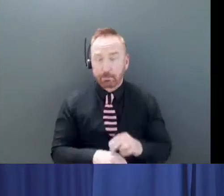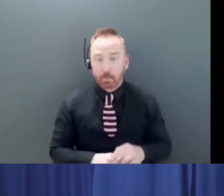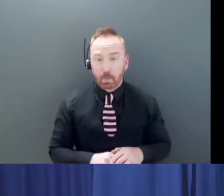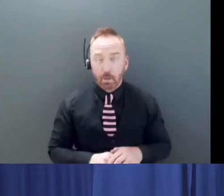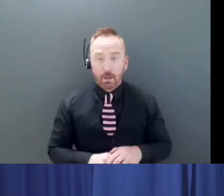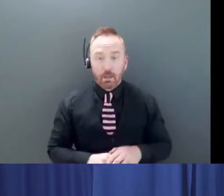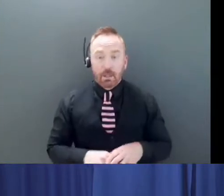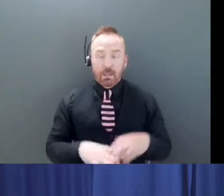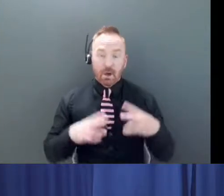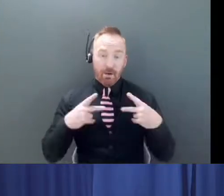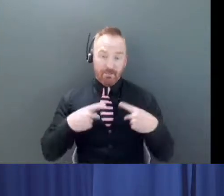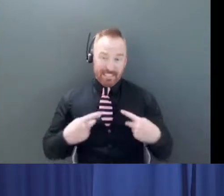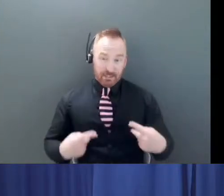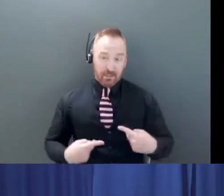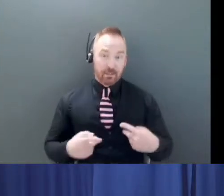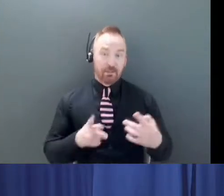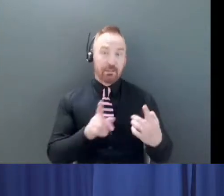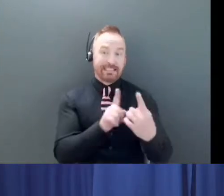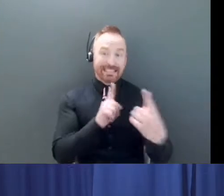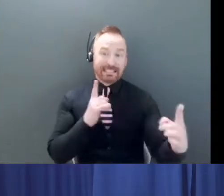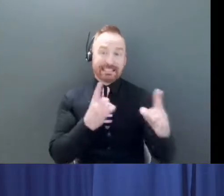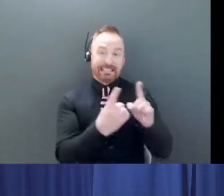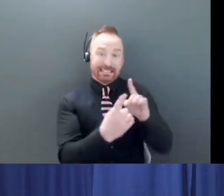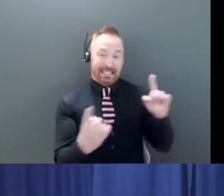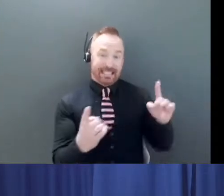It does not apply to physical